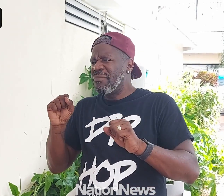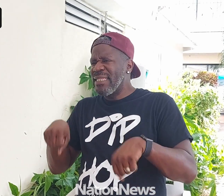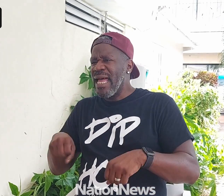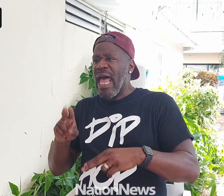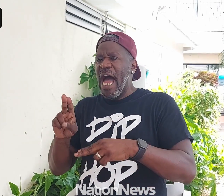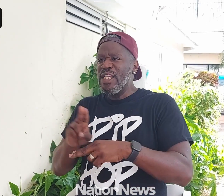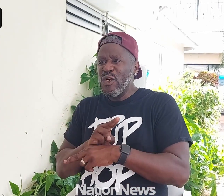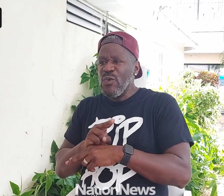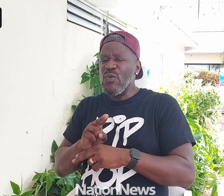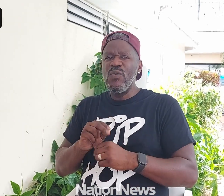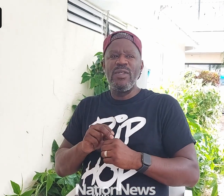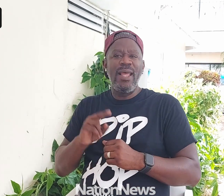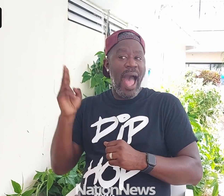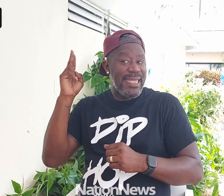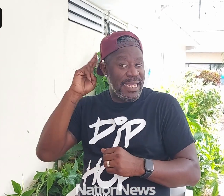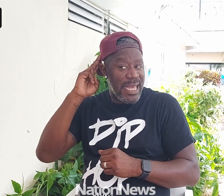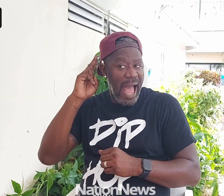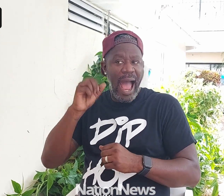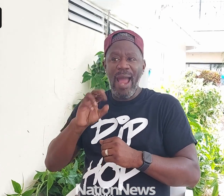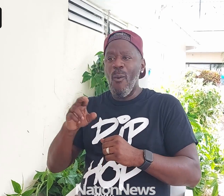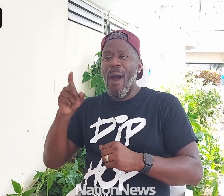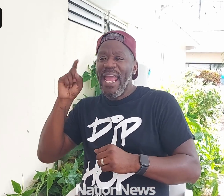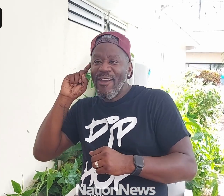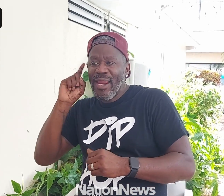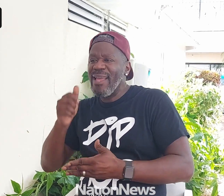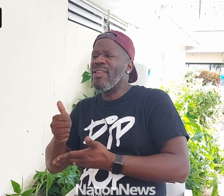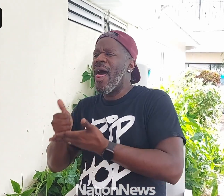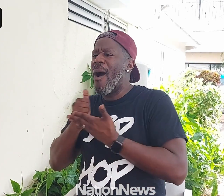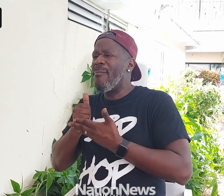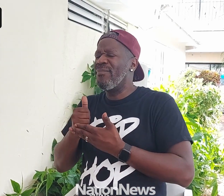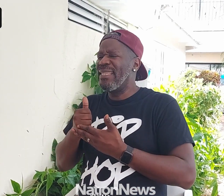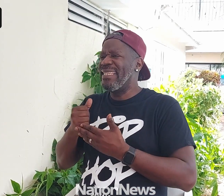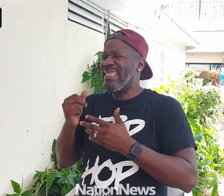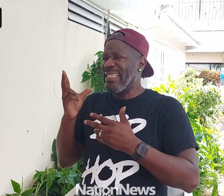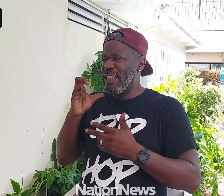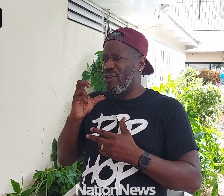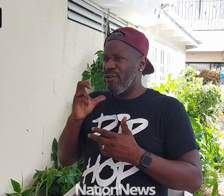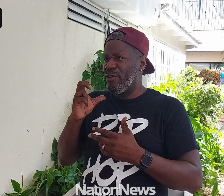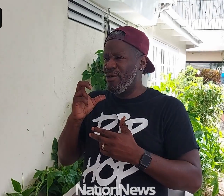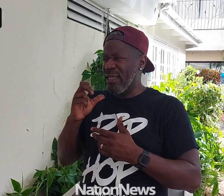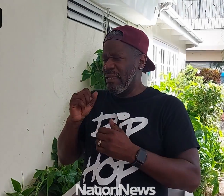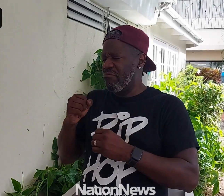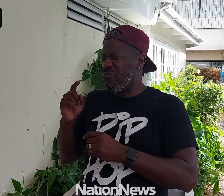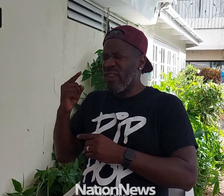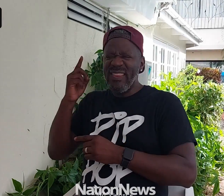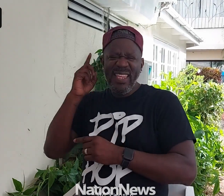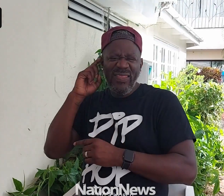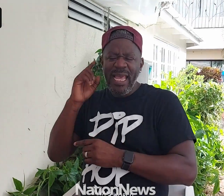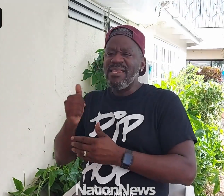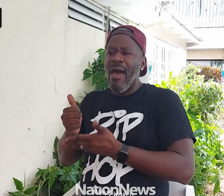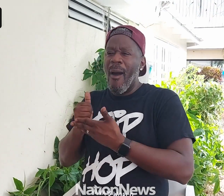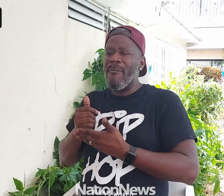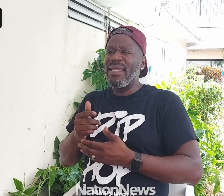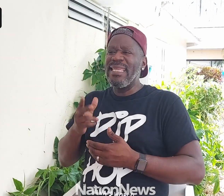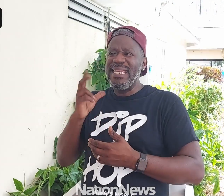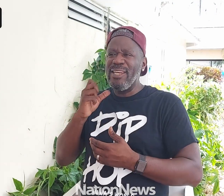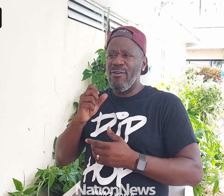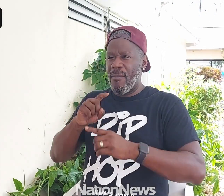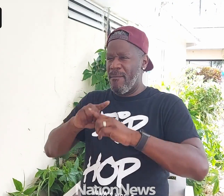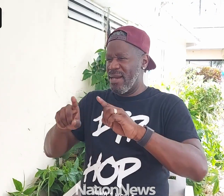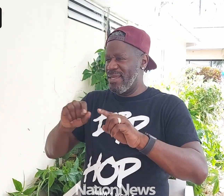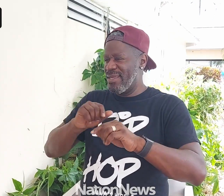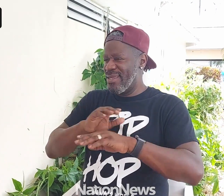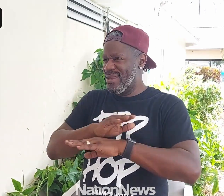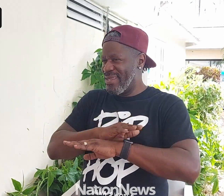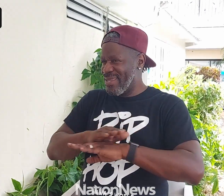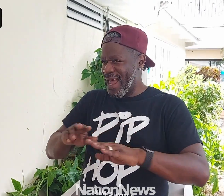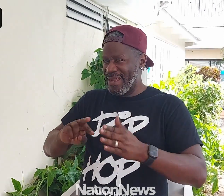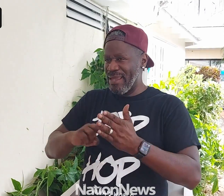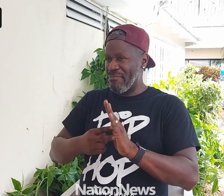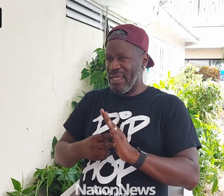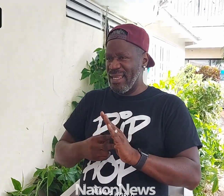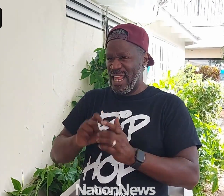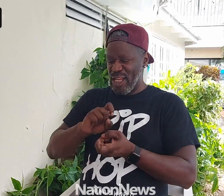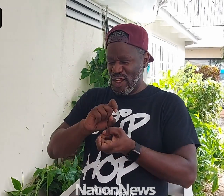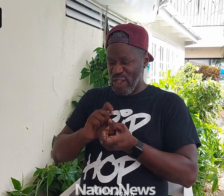it you know I use a hearing a hearing aid and a c clearing plant to help me but it doesn't